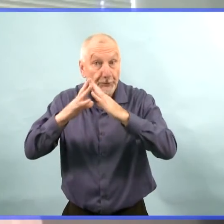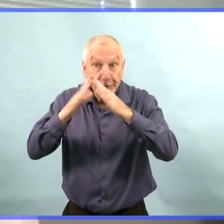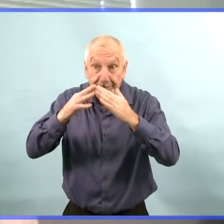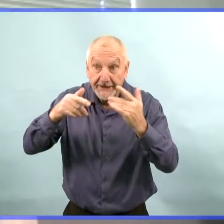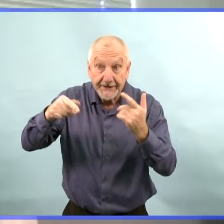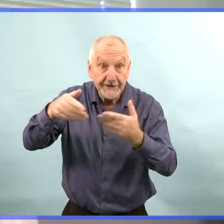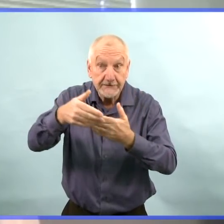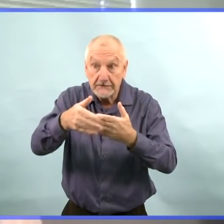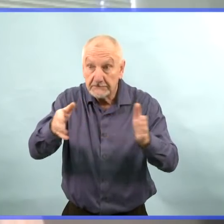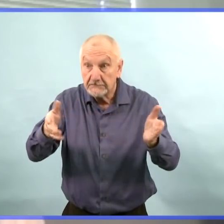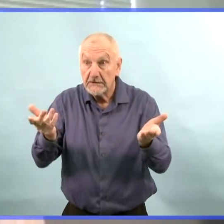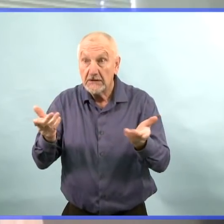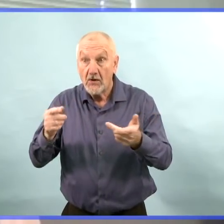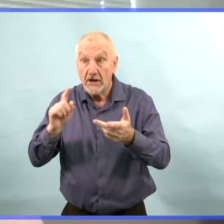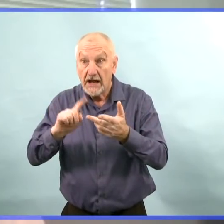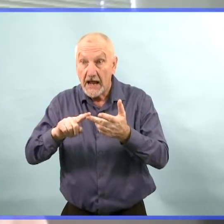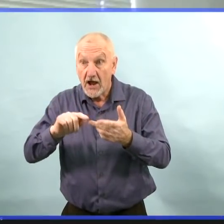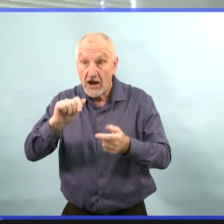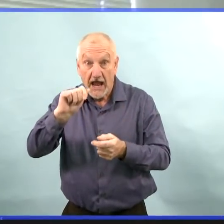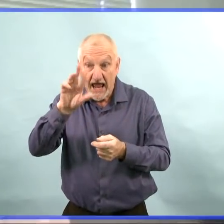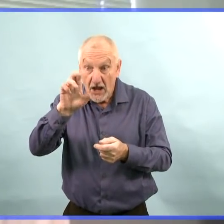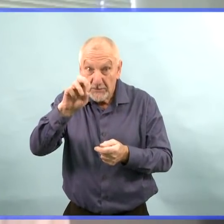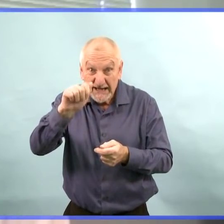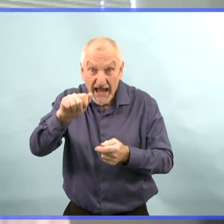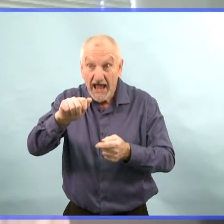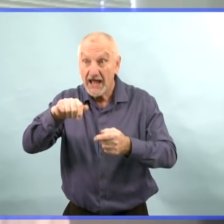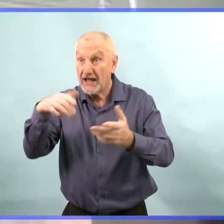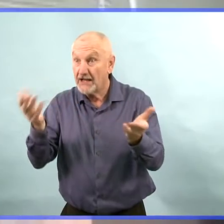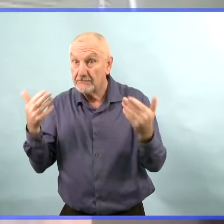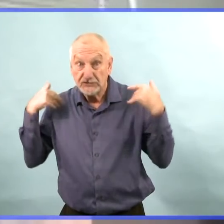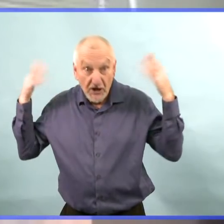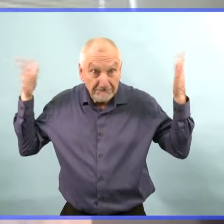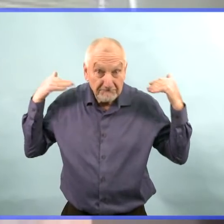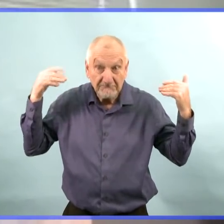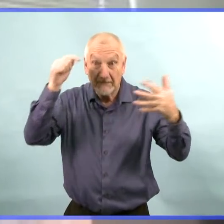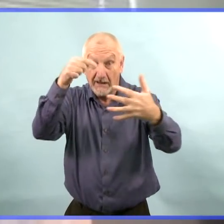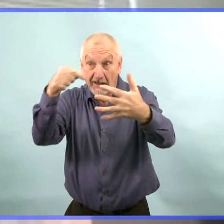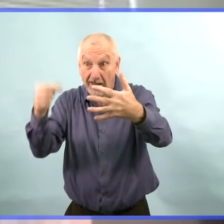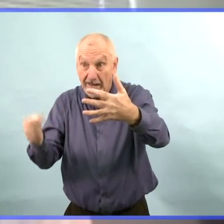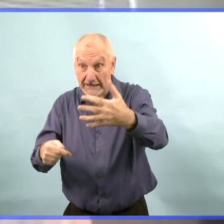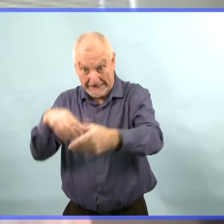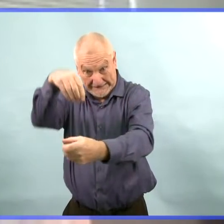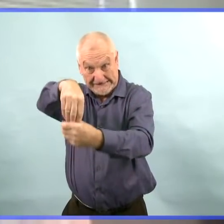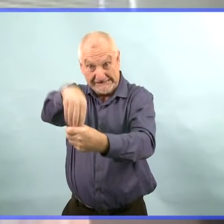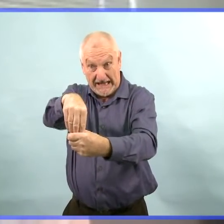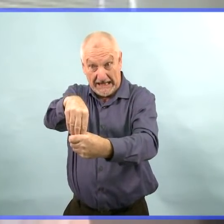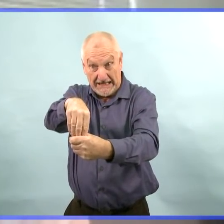such as arenas both indoor practices and competitions are subject to these orders families